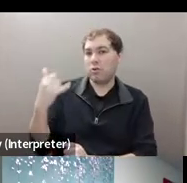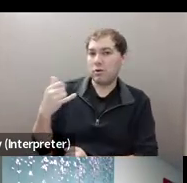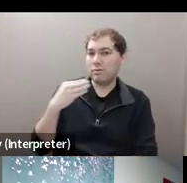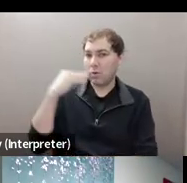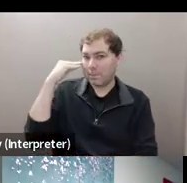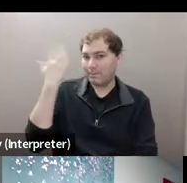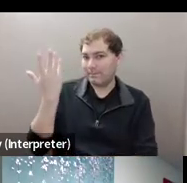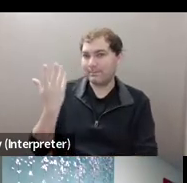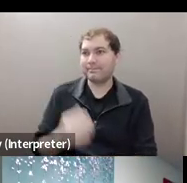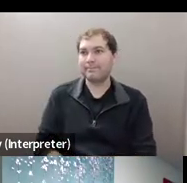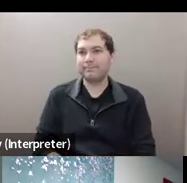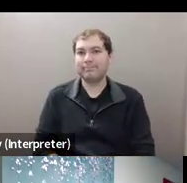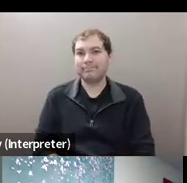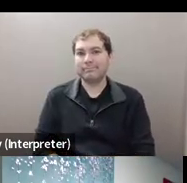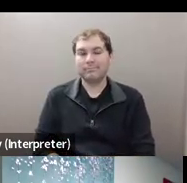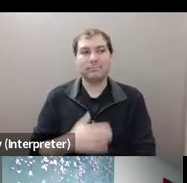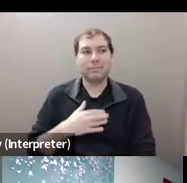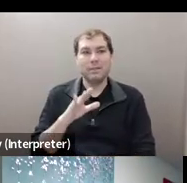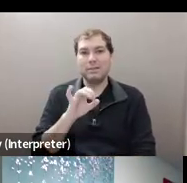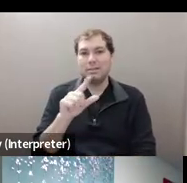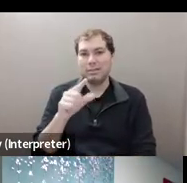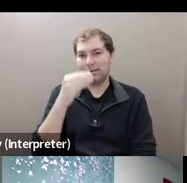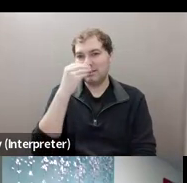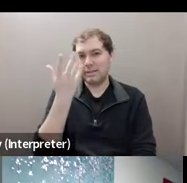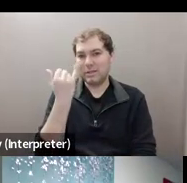Don Posh: and I don't think that my cell cares that I'm doing that. So